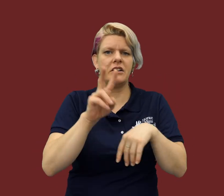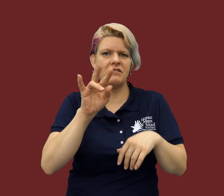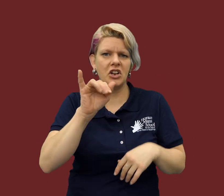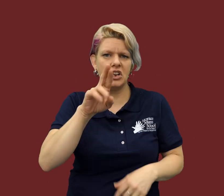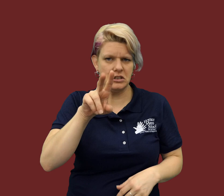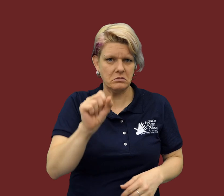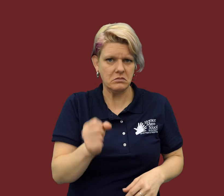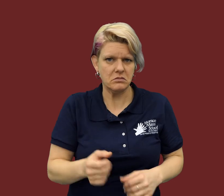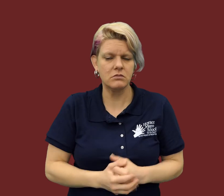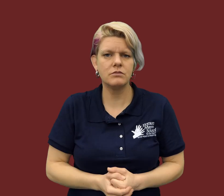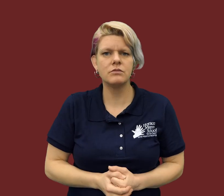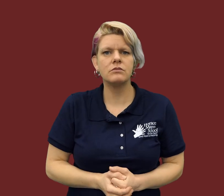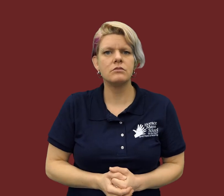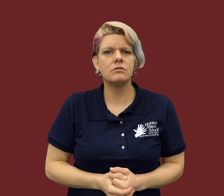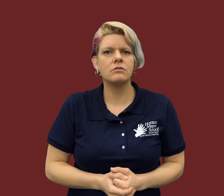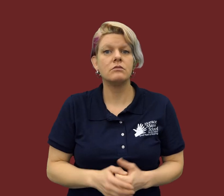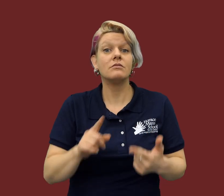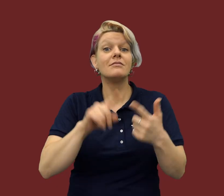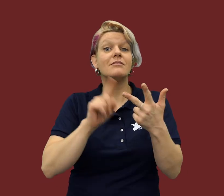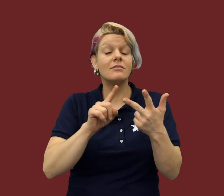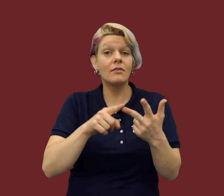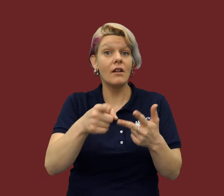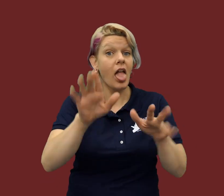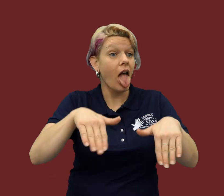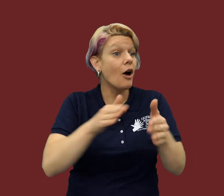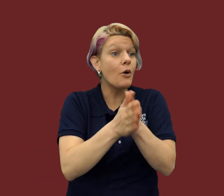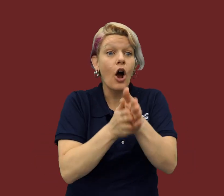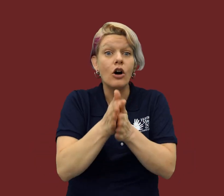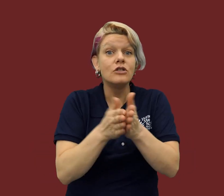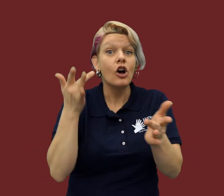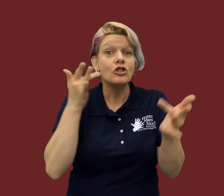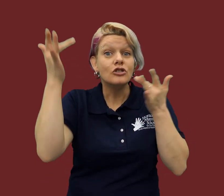haven’t washed your hands. Yes, this is hard especially when you’re deaf. Using